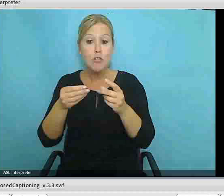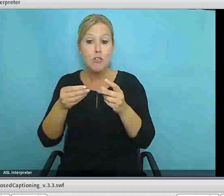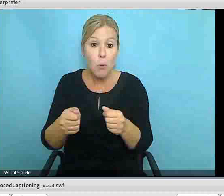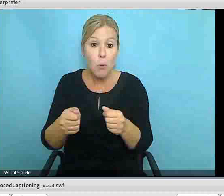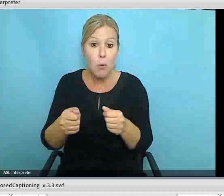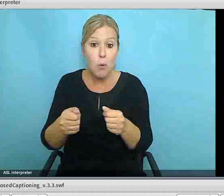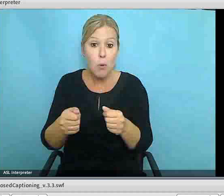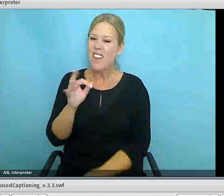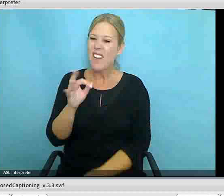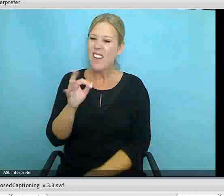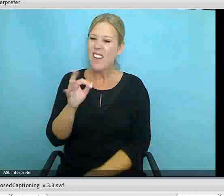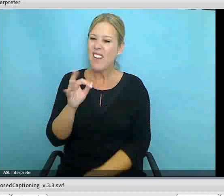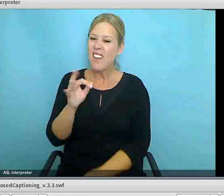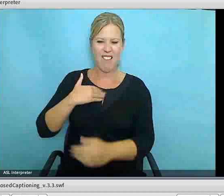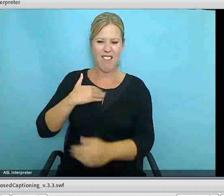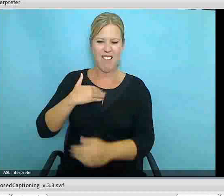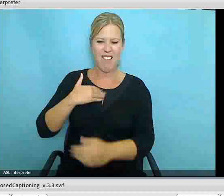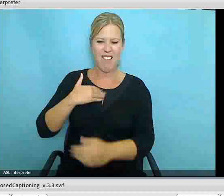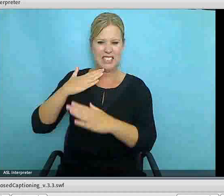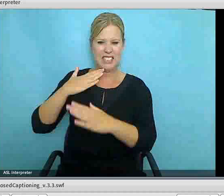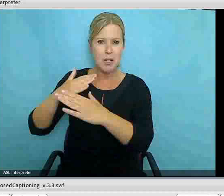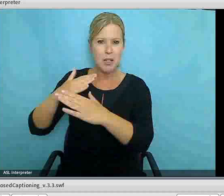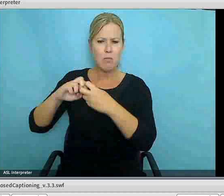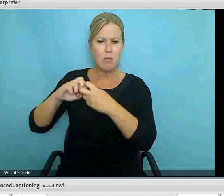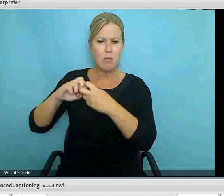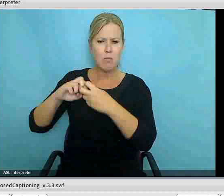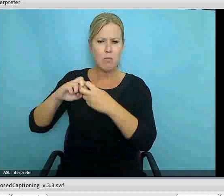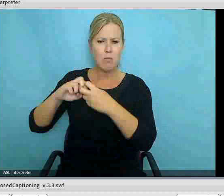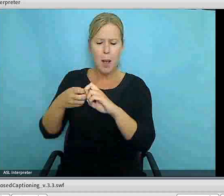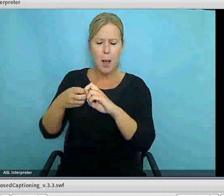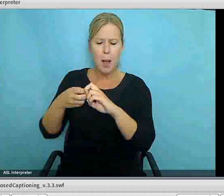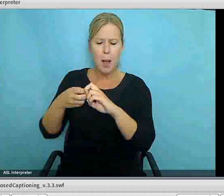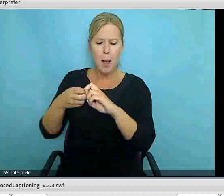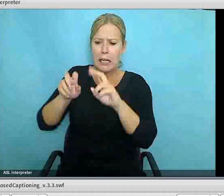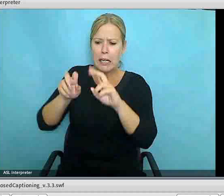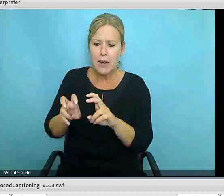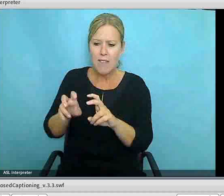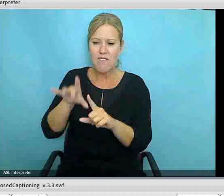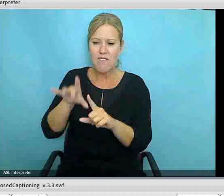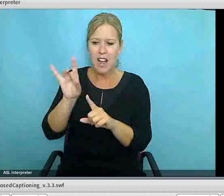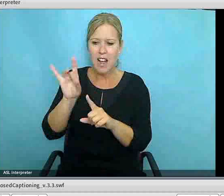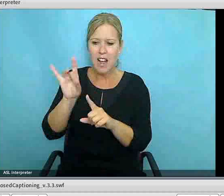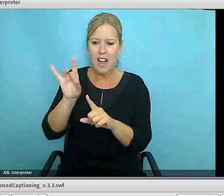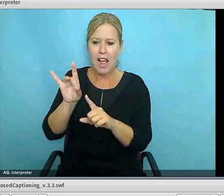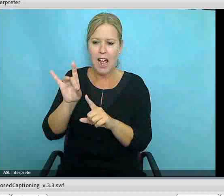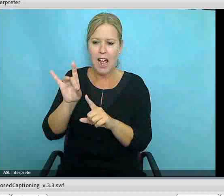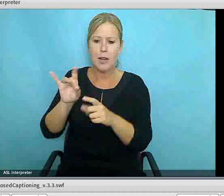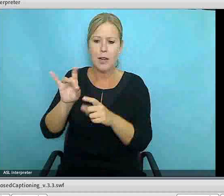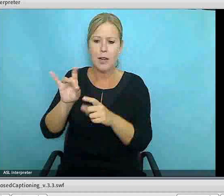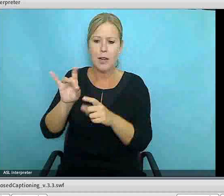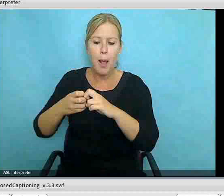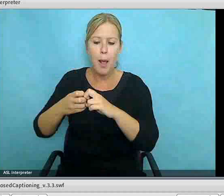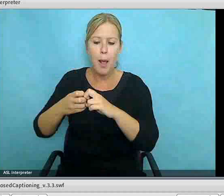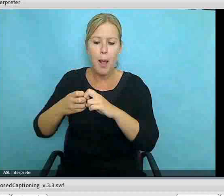in the process, we found that many dually eligible people are in that situation -- then